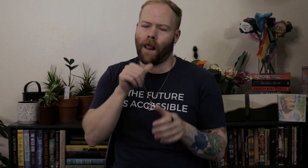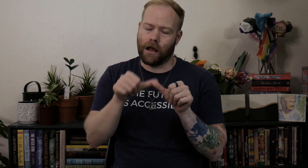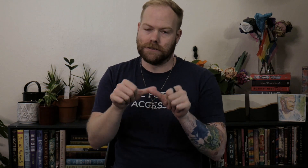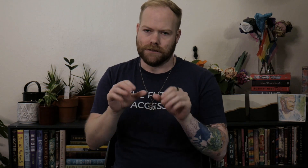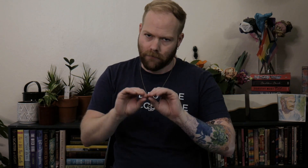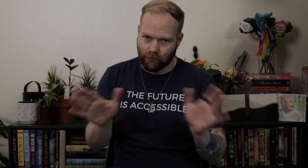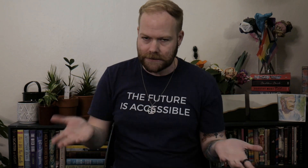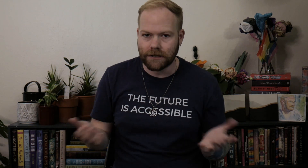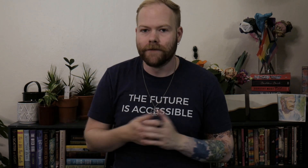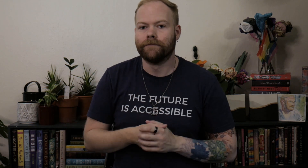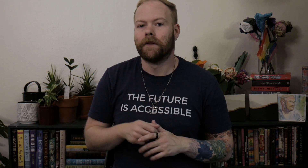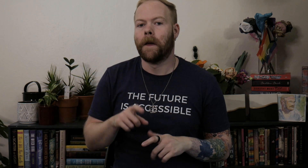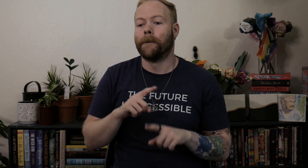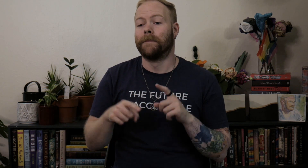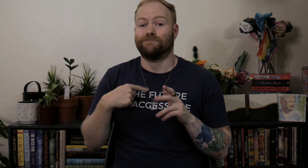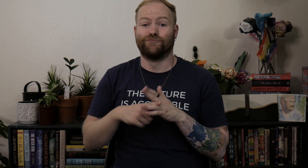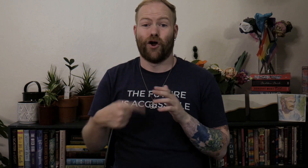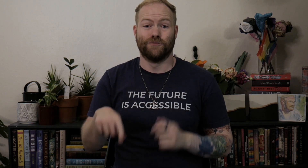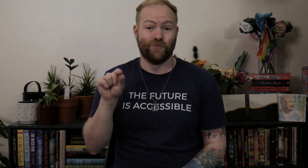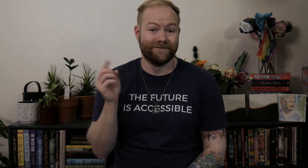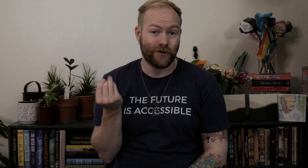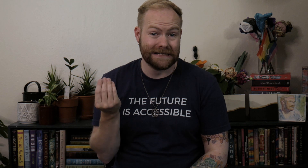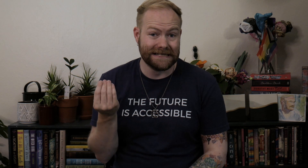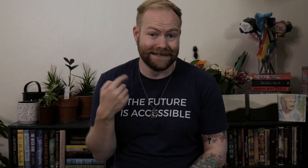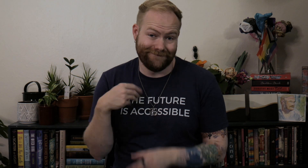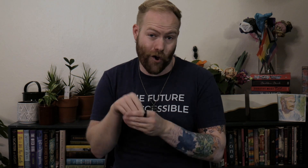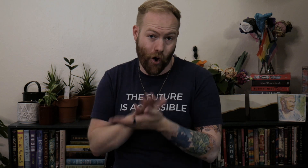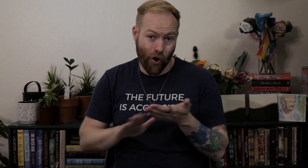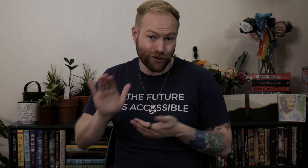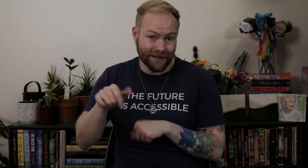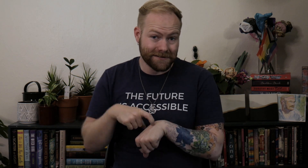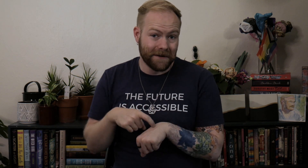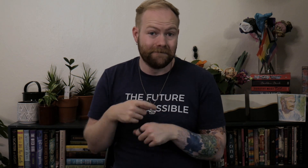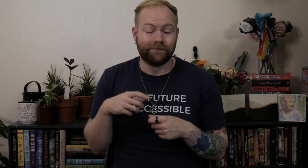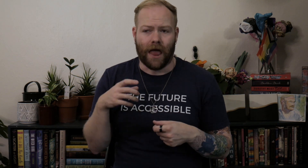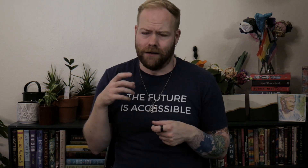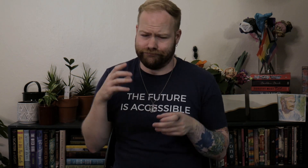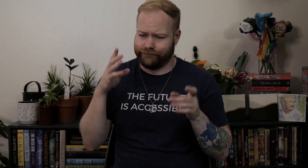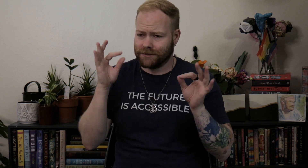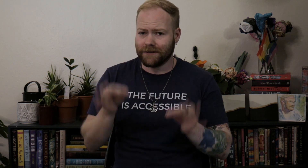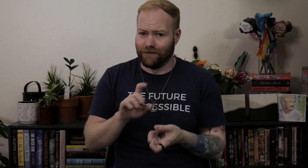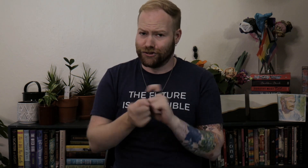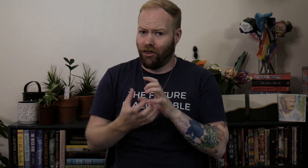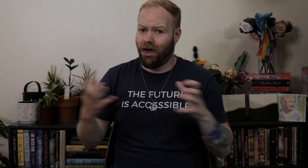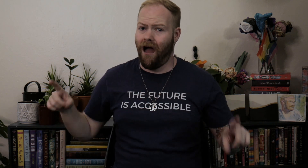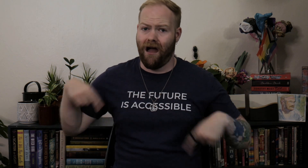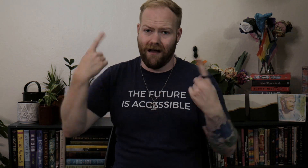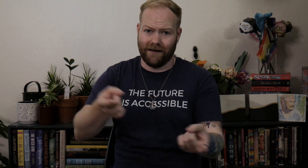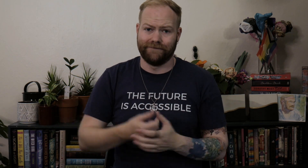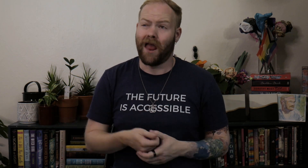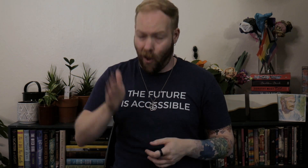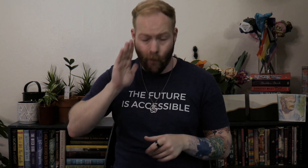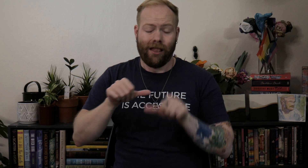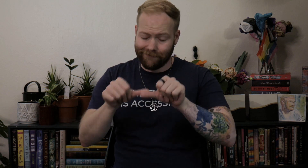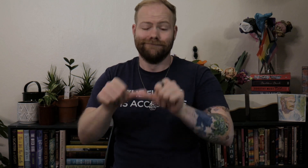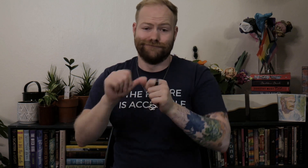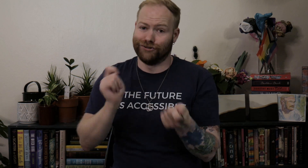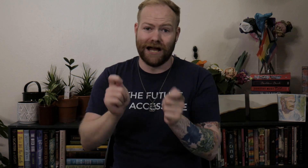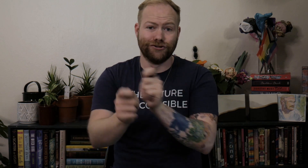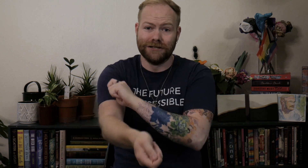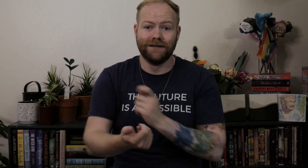Not consistently, obviously, but I started in 2014 while in college, and it’s definitely changed a lot since! It will keep changing.